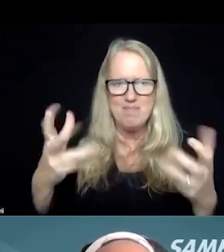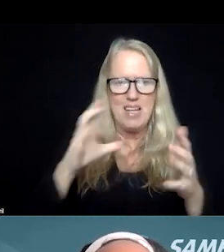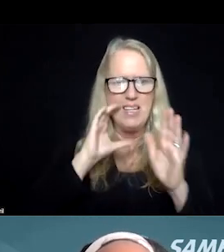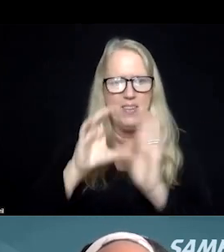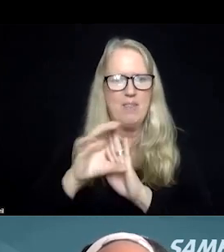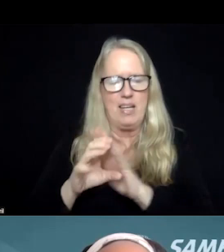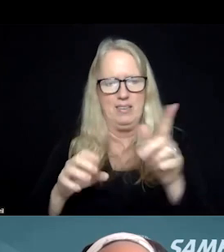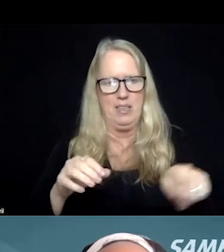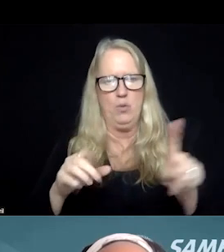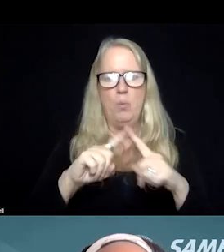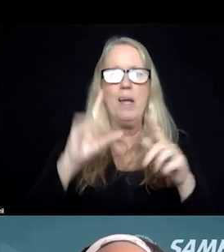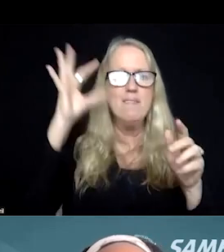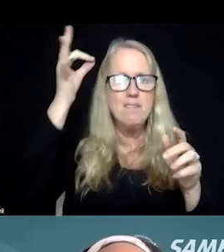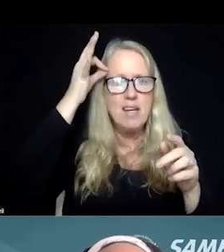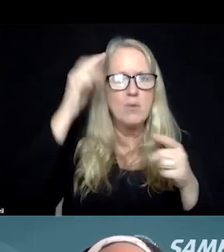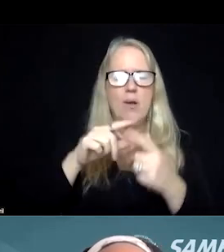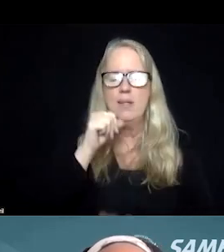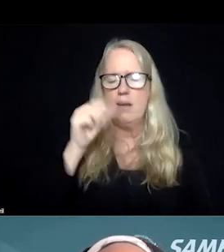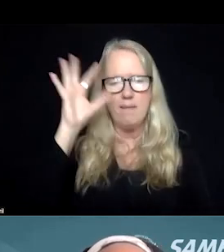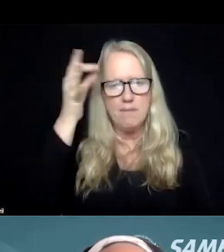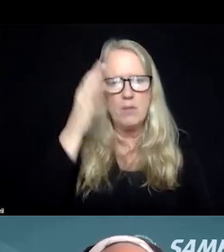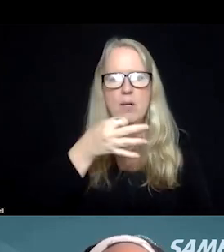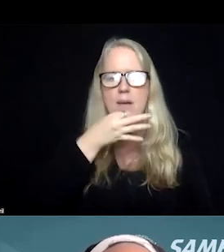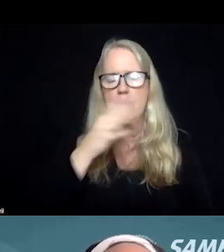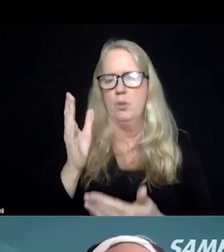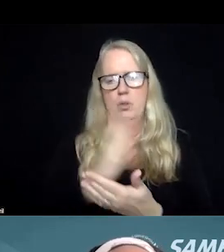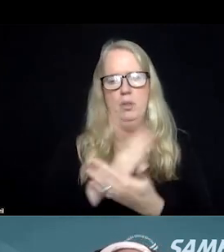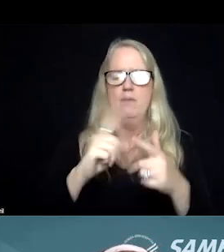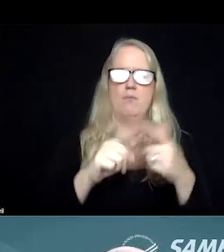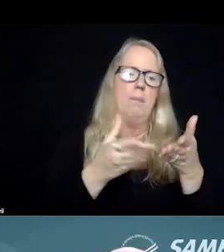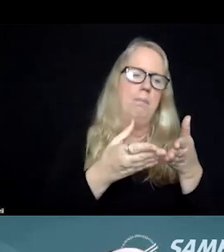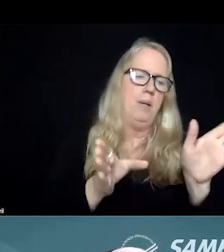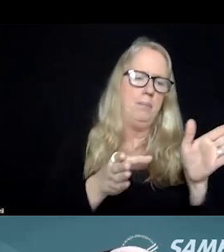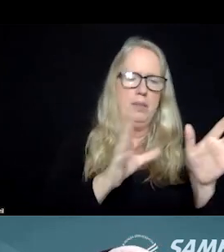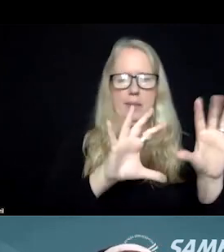AND NONFEDERAL EXPERTS RANGING WITHIN THE PUBLIC AND PRIVATE